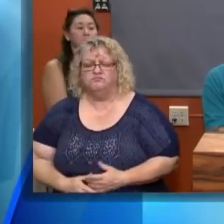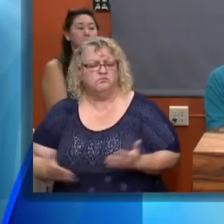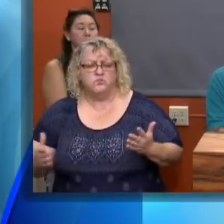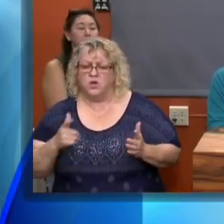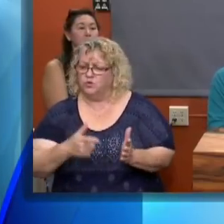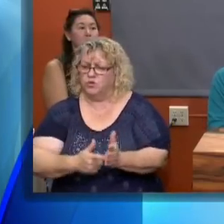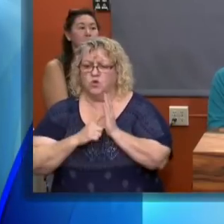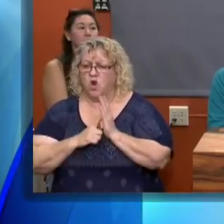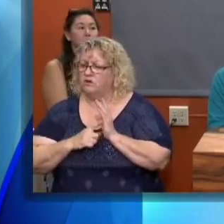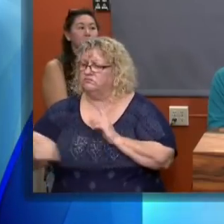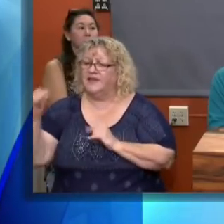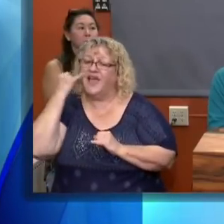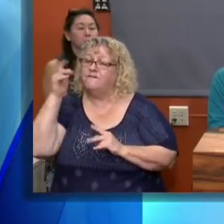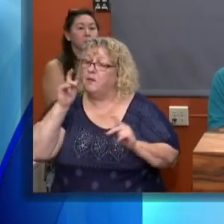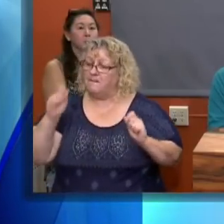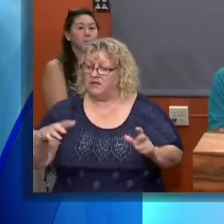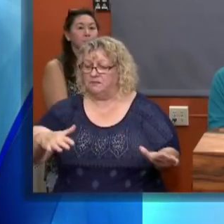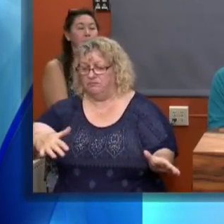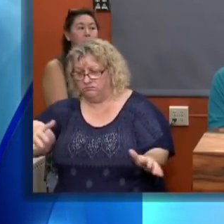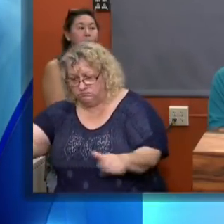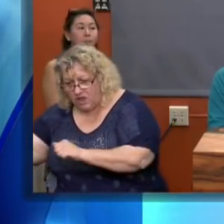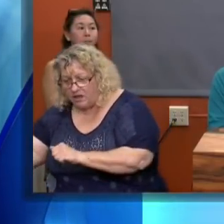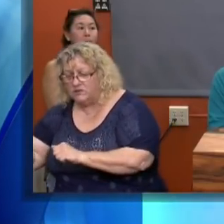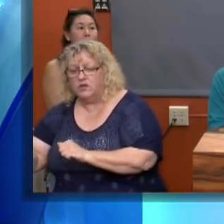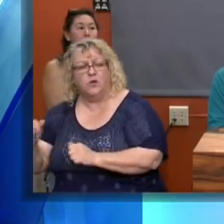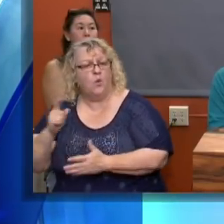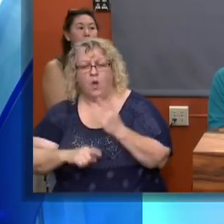AS FAR AS EMERGENCY EVACUATION PLAN, WHAT IS